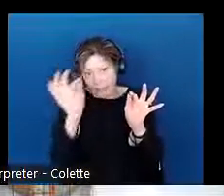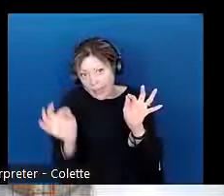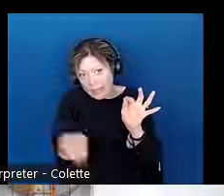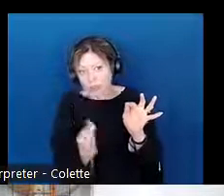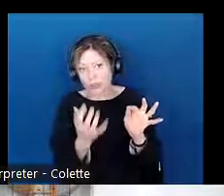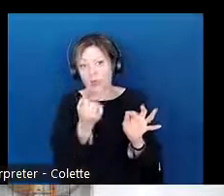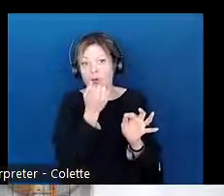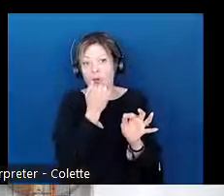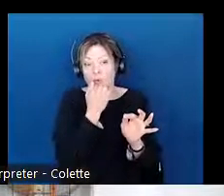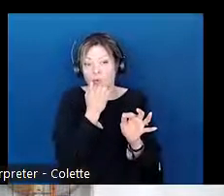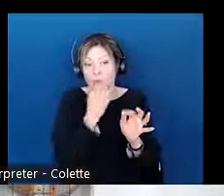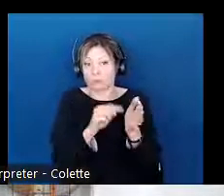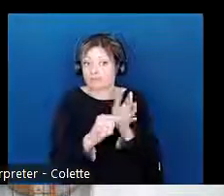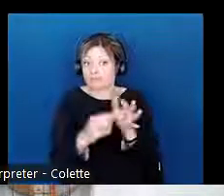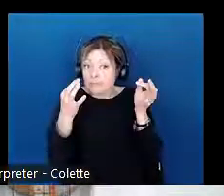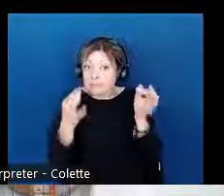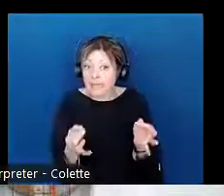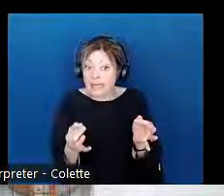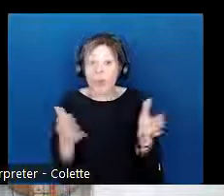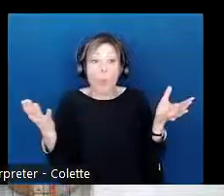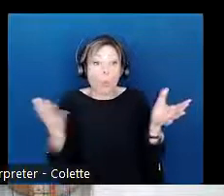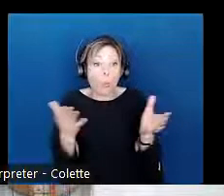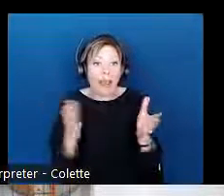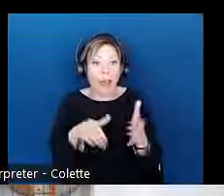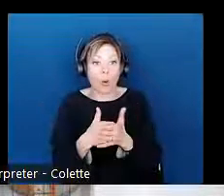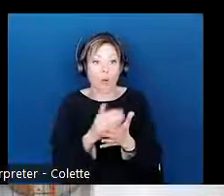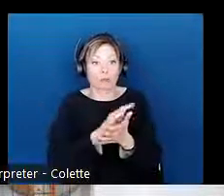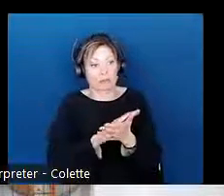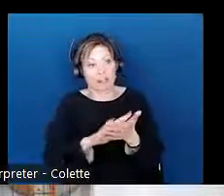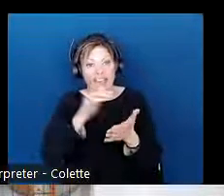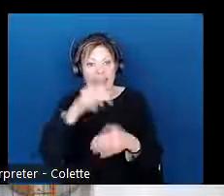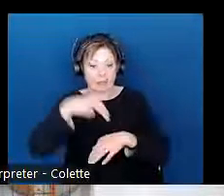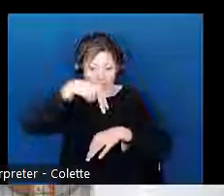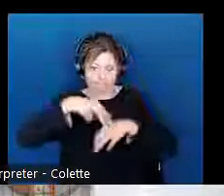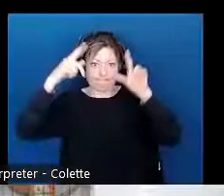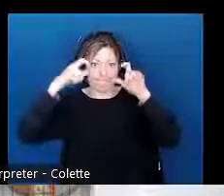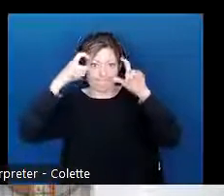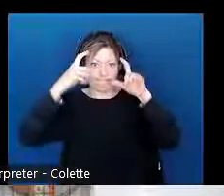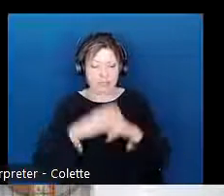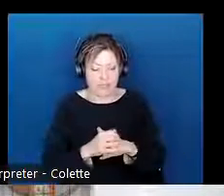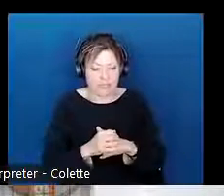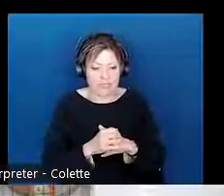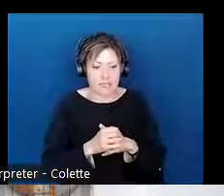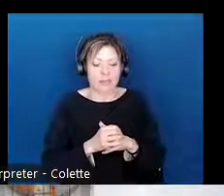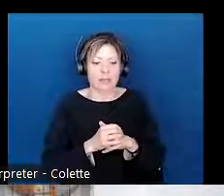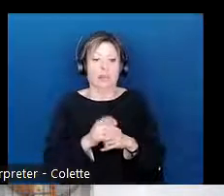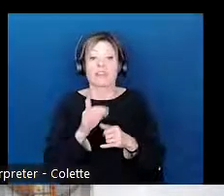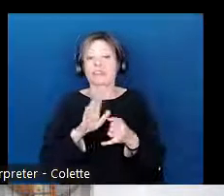where she took the photograph on the Heath this one um and because this is the last one actually